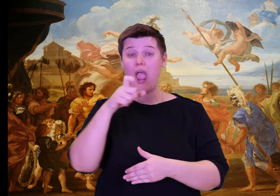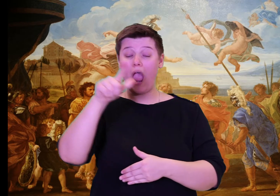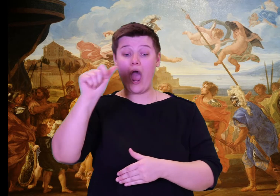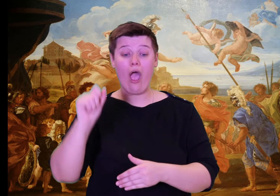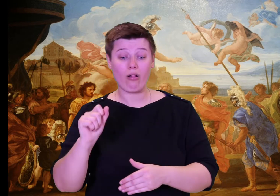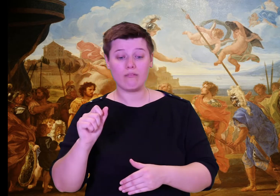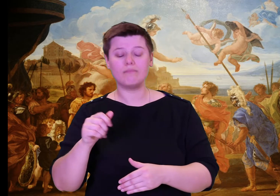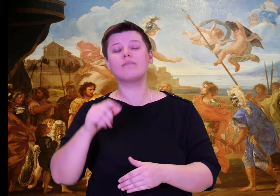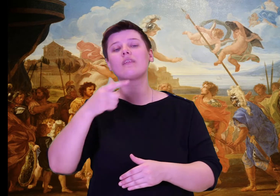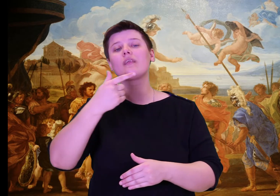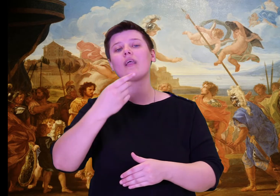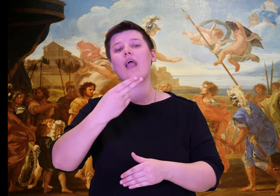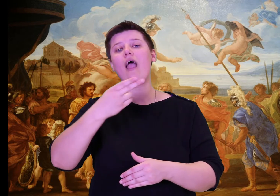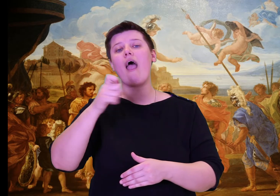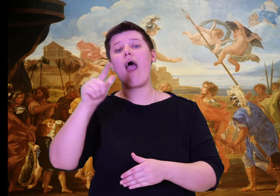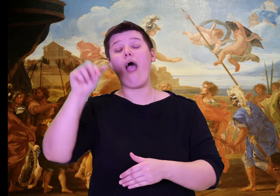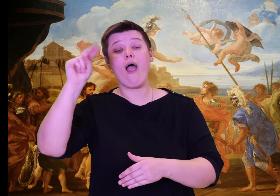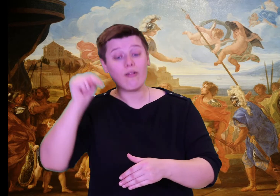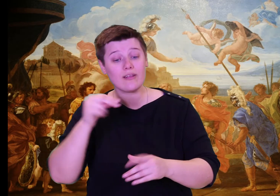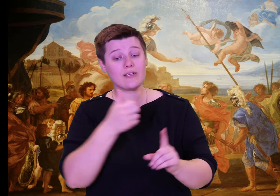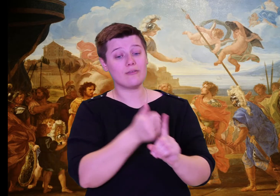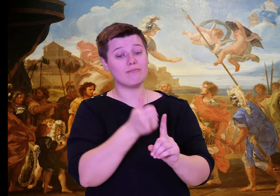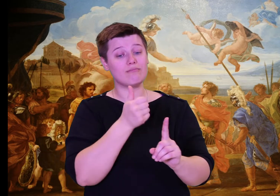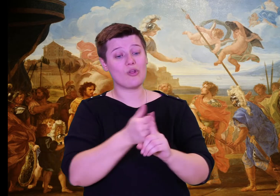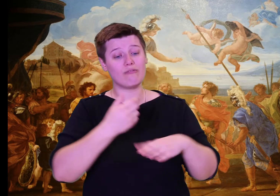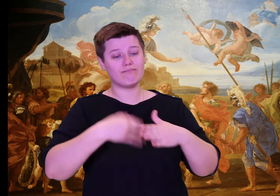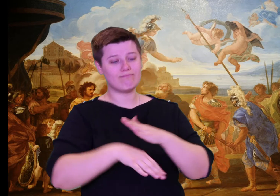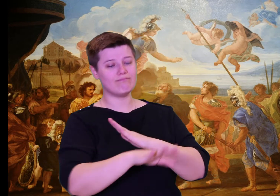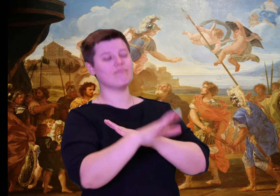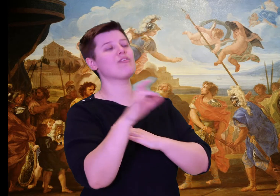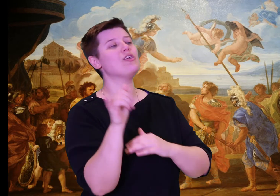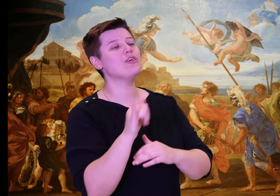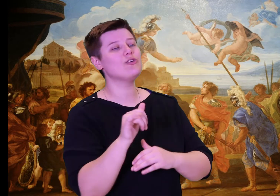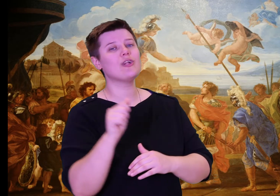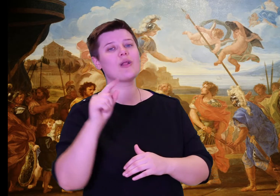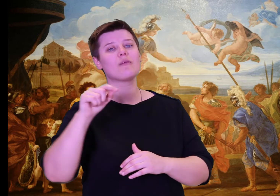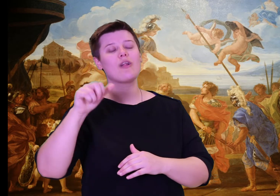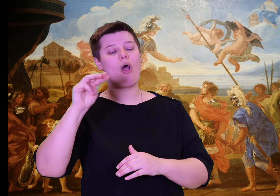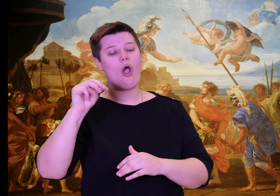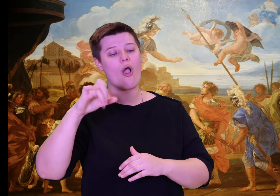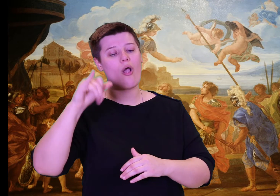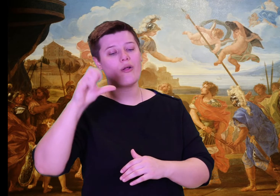Tears rolled down his face and splashed down on the ground. He lifted up his cloak to hide his eyes.